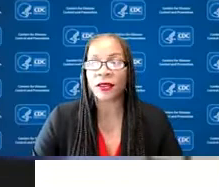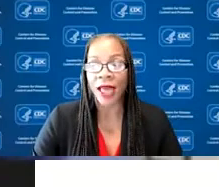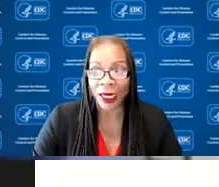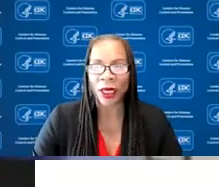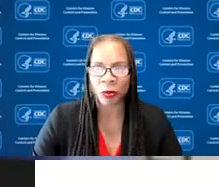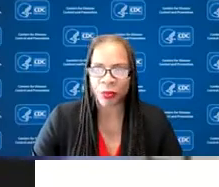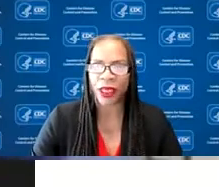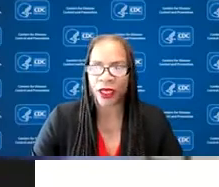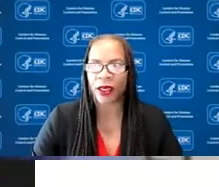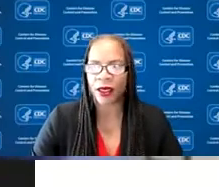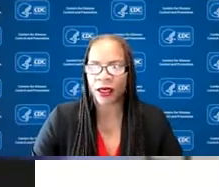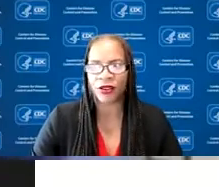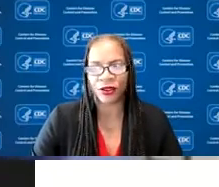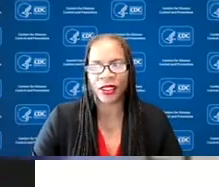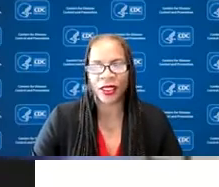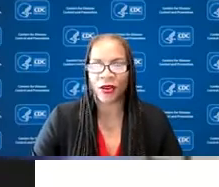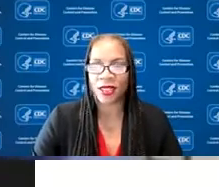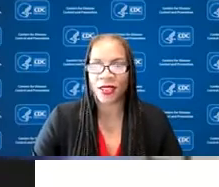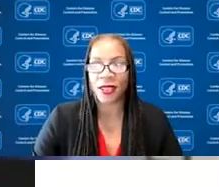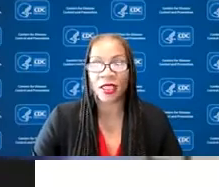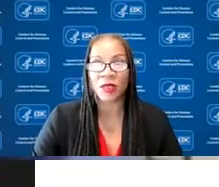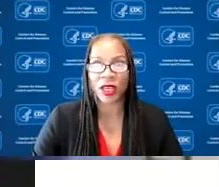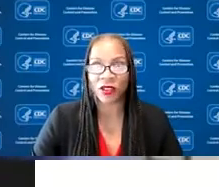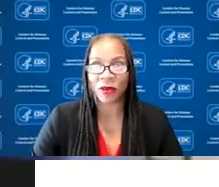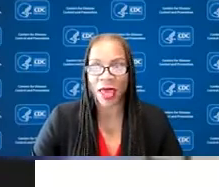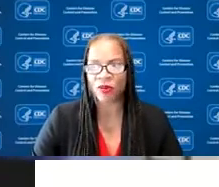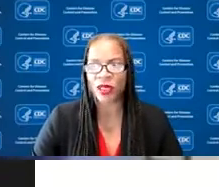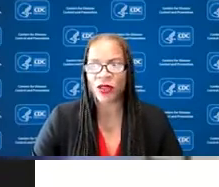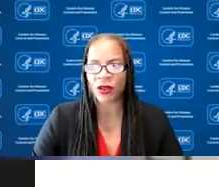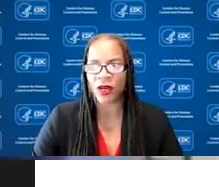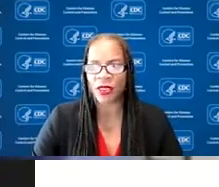learned a lot about preparing during a crisis and especially management during a crisis.